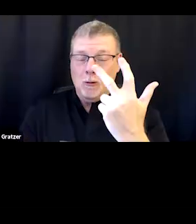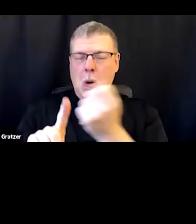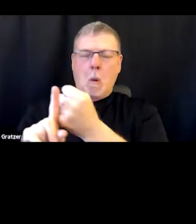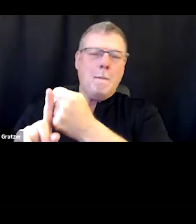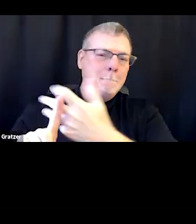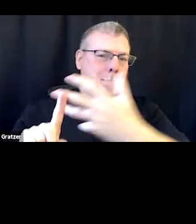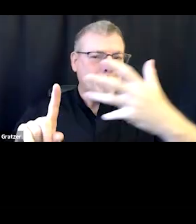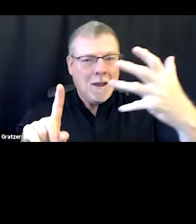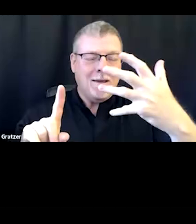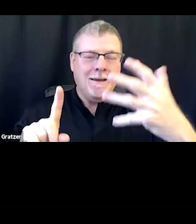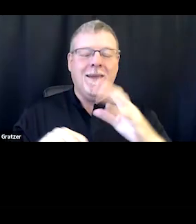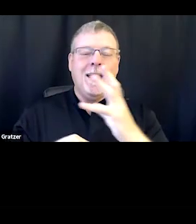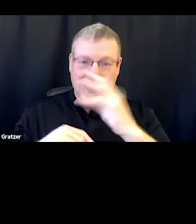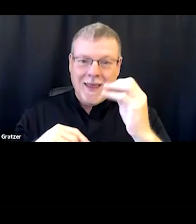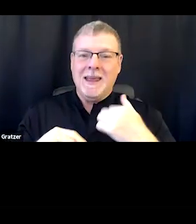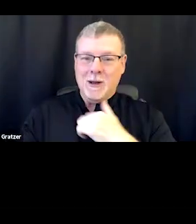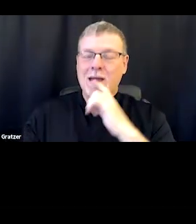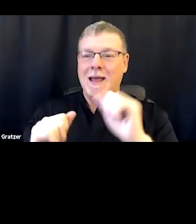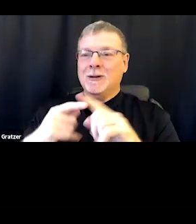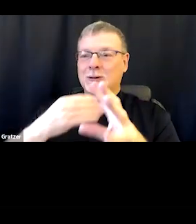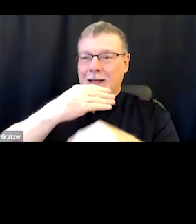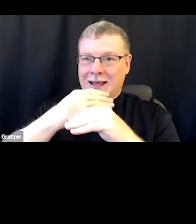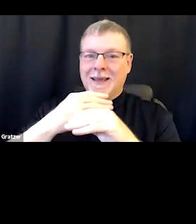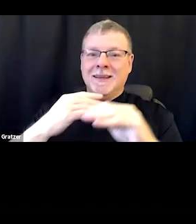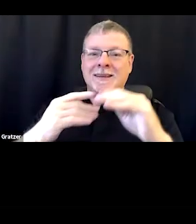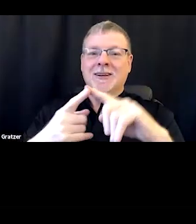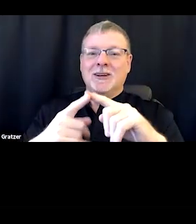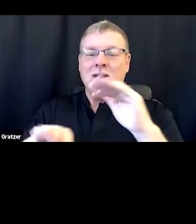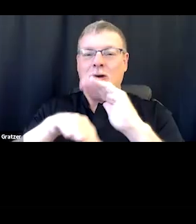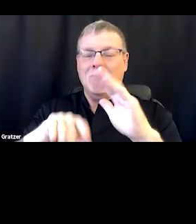and we were able to get to a additional calls throughout our programs.